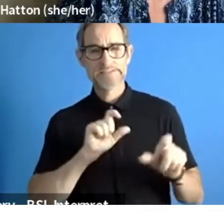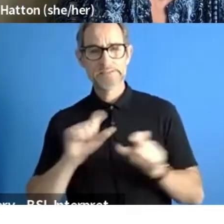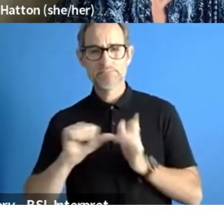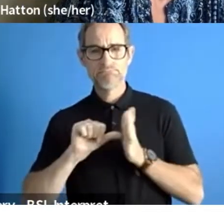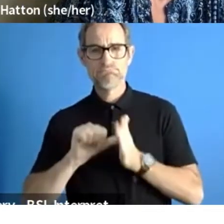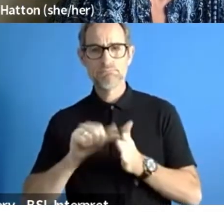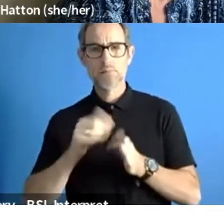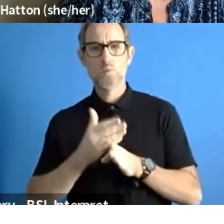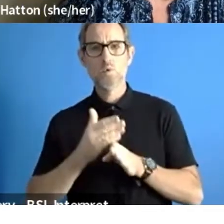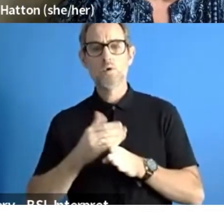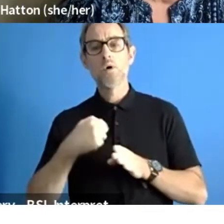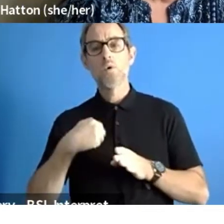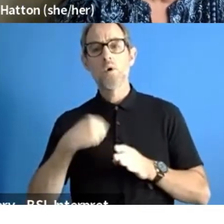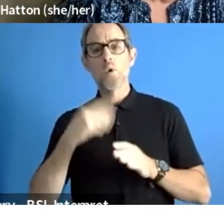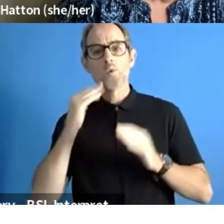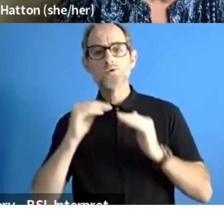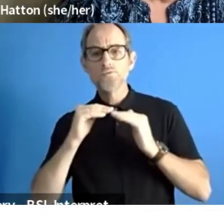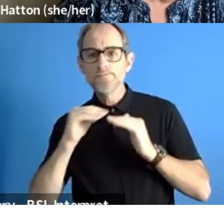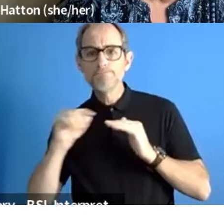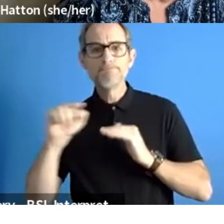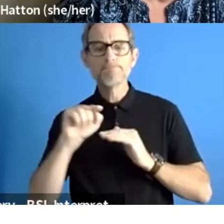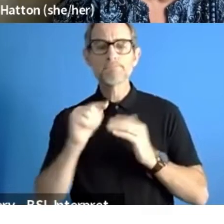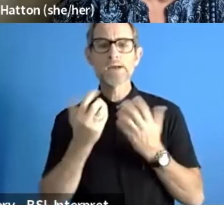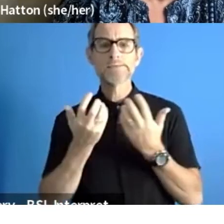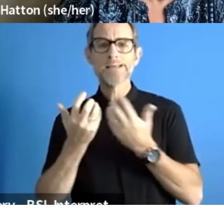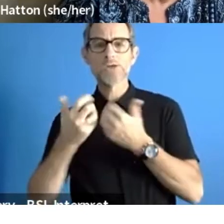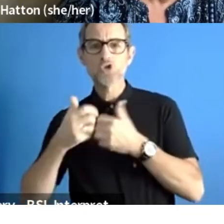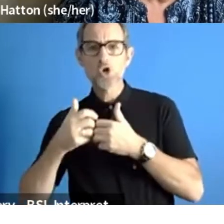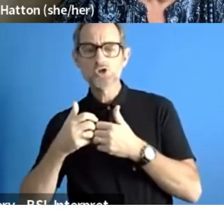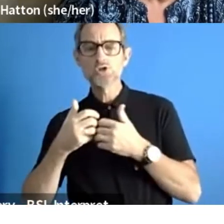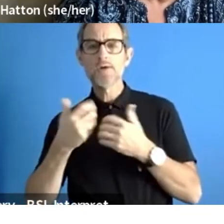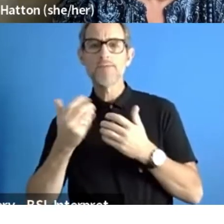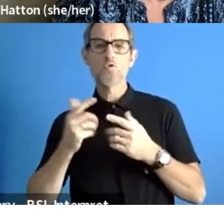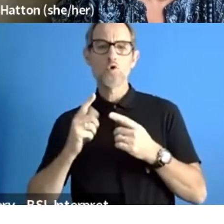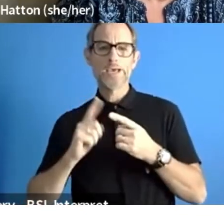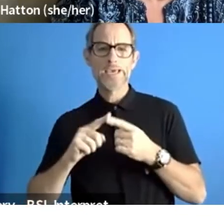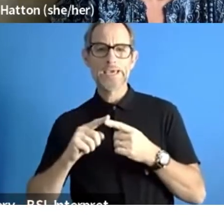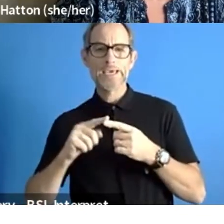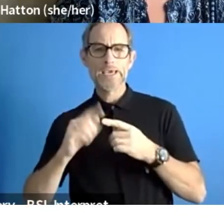which might be customer relationship management or an eLearning platform or